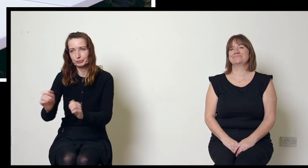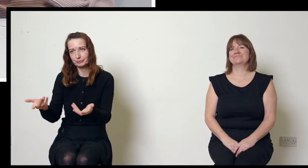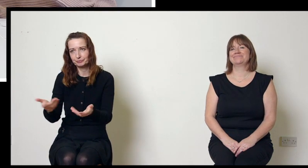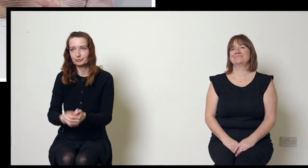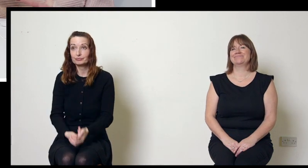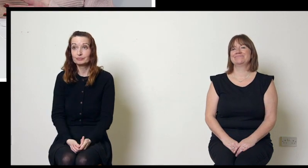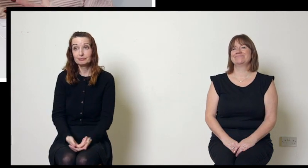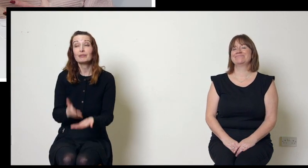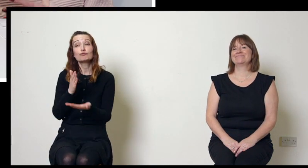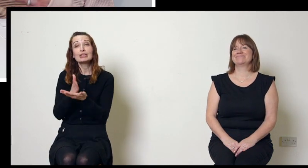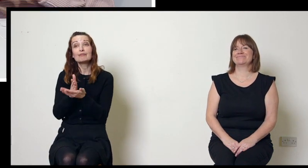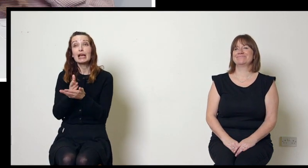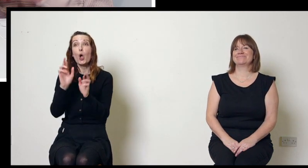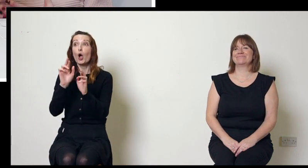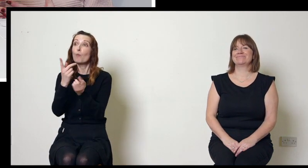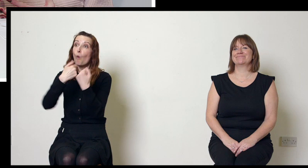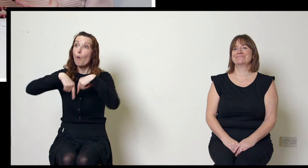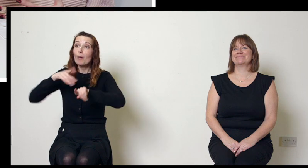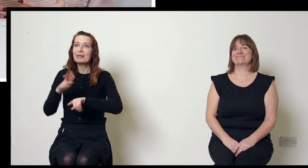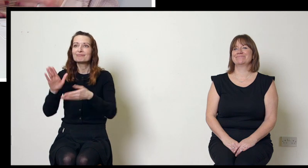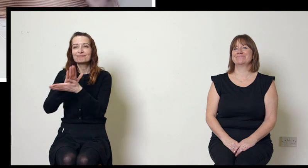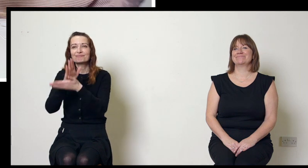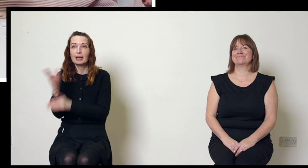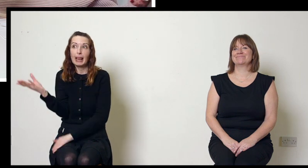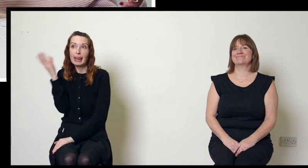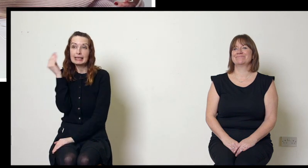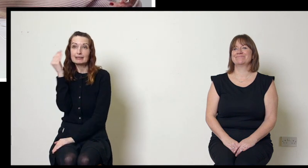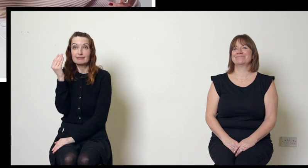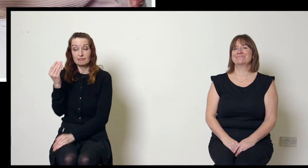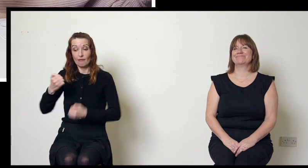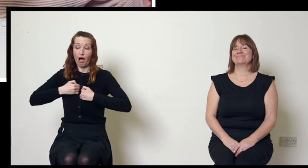We really hope everyone has enjoyed listening to us talking about really